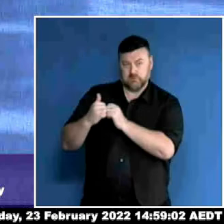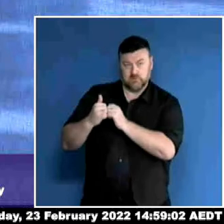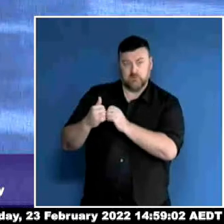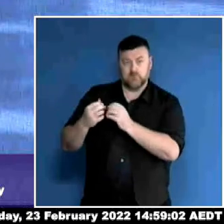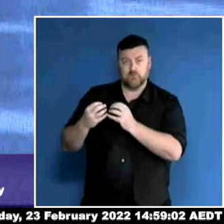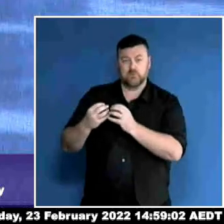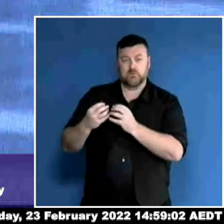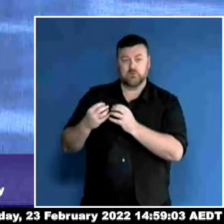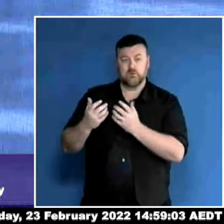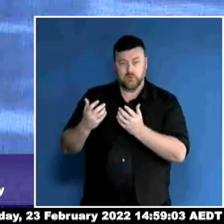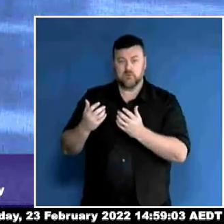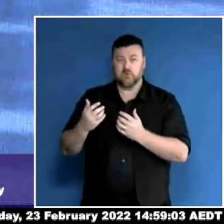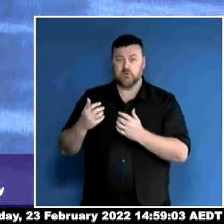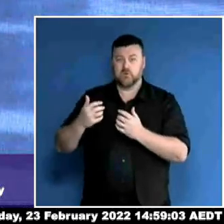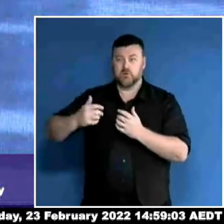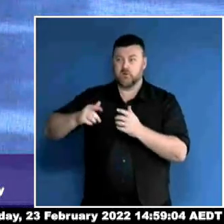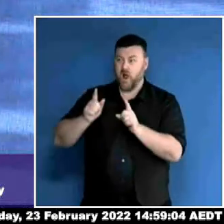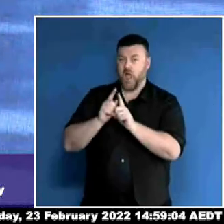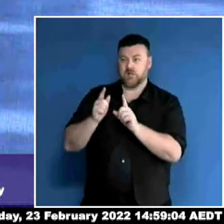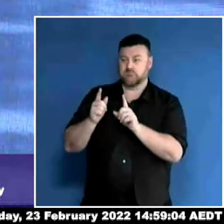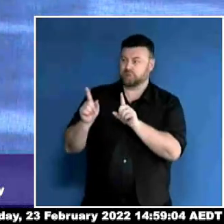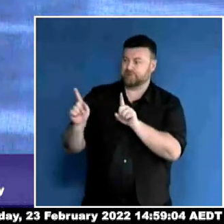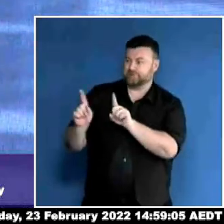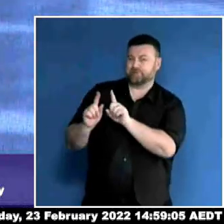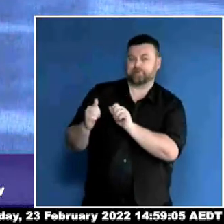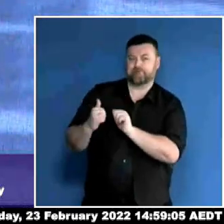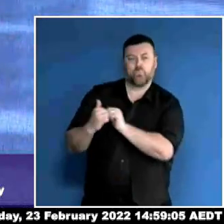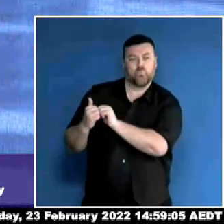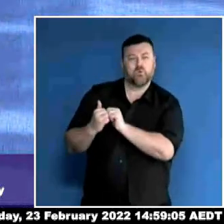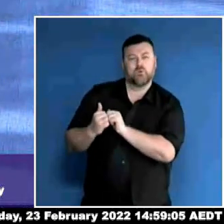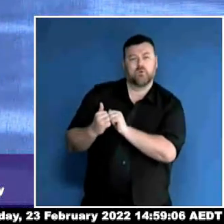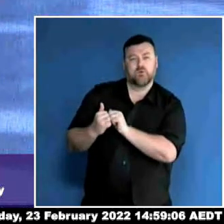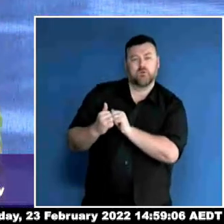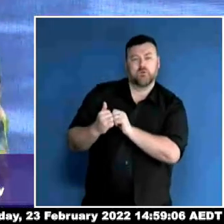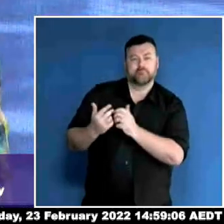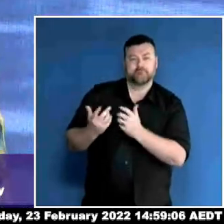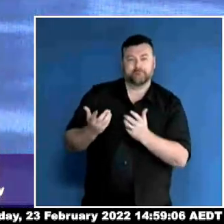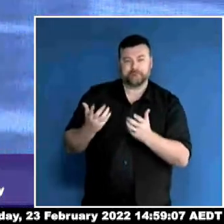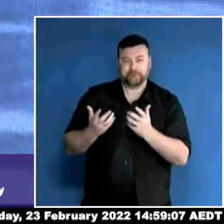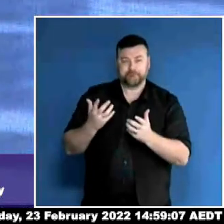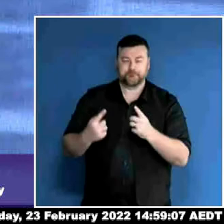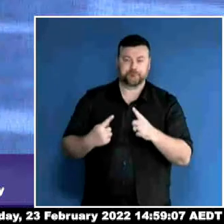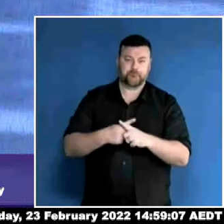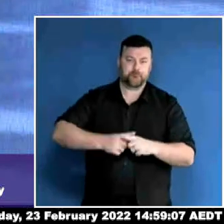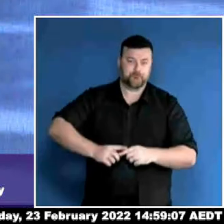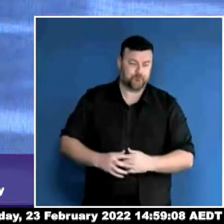Yeah. MS EASTMAN: This issue of post-placement support you've addressed in